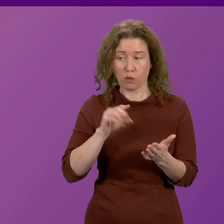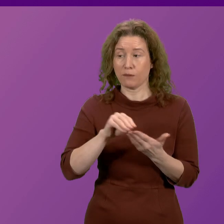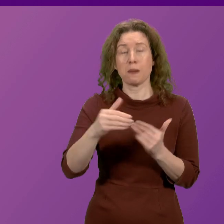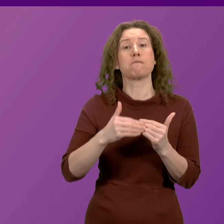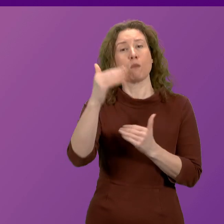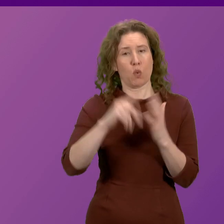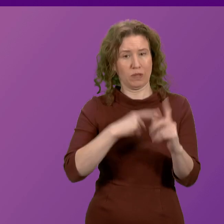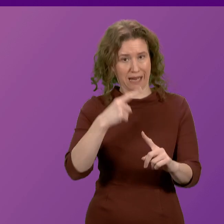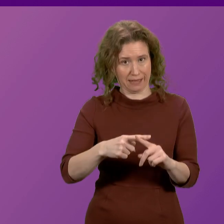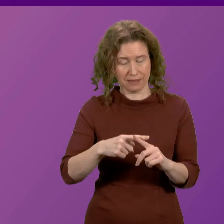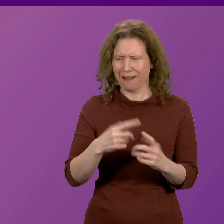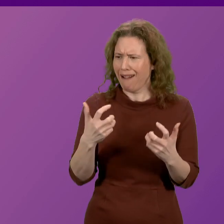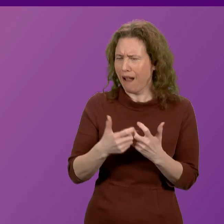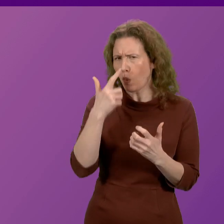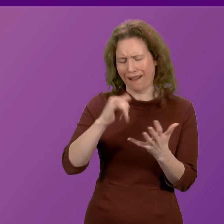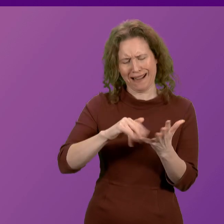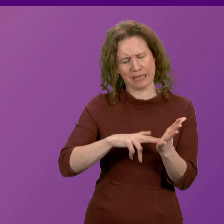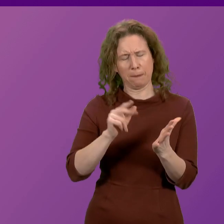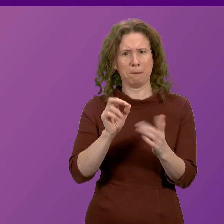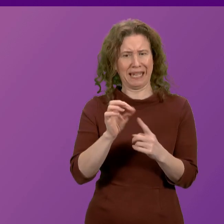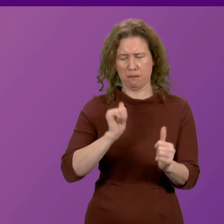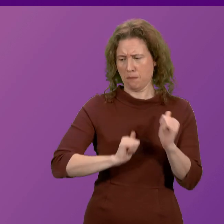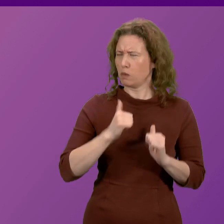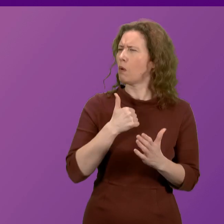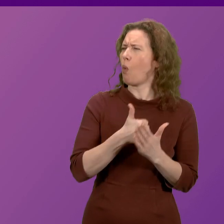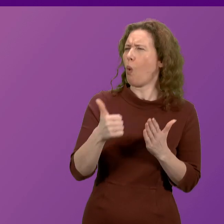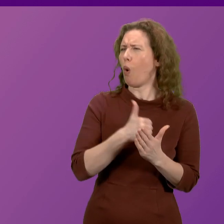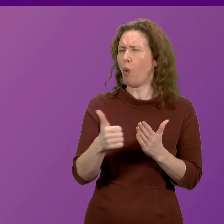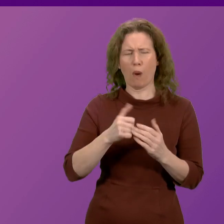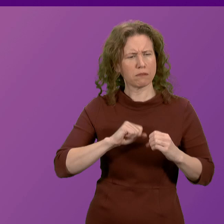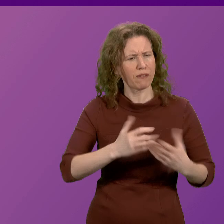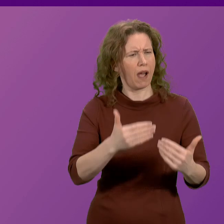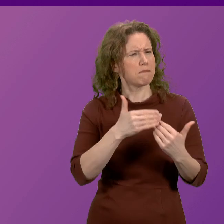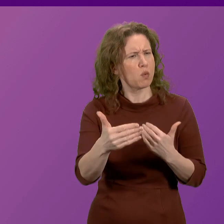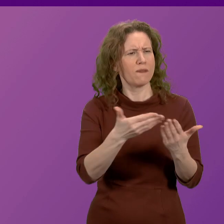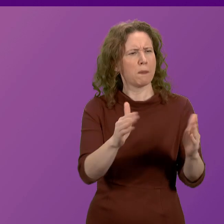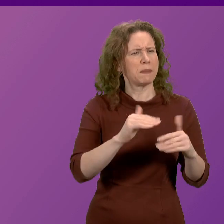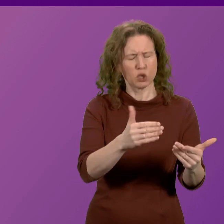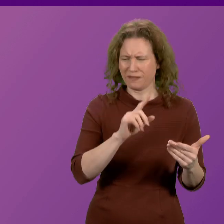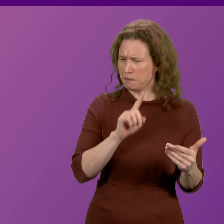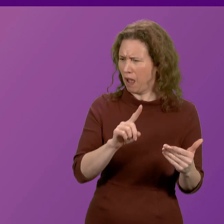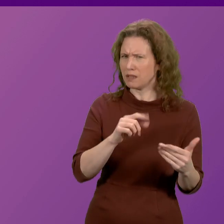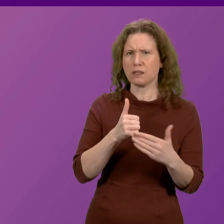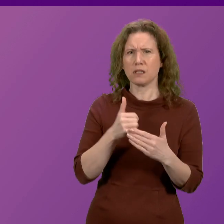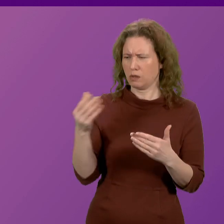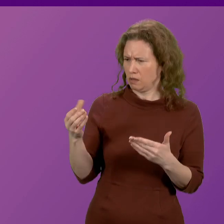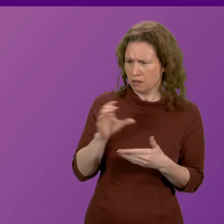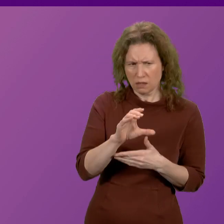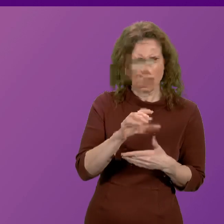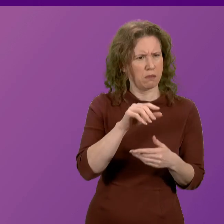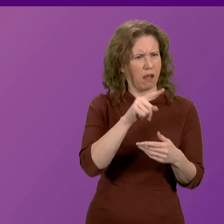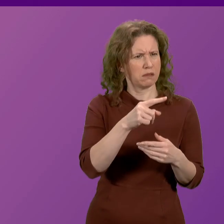SNP boast about always taking more for public services that only ever get worse?